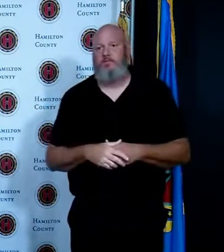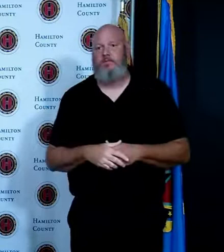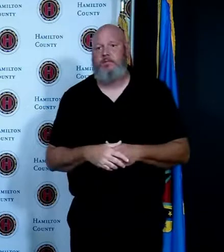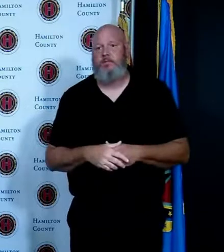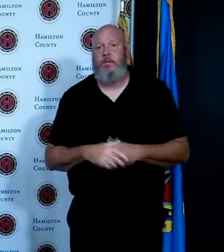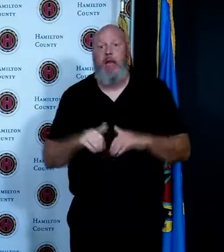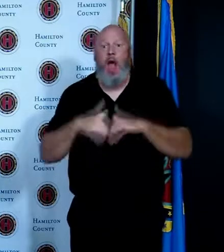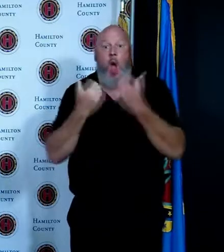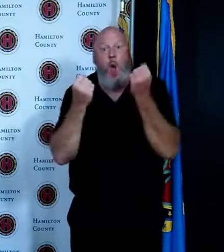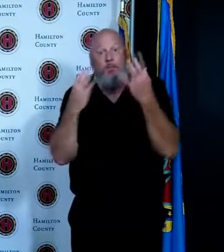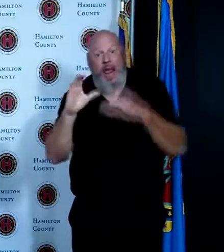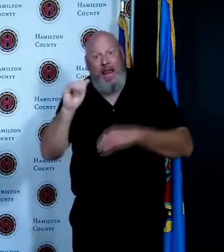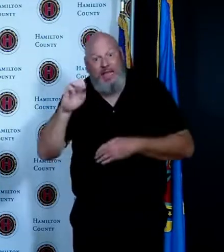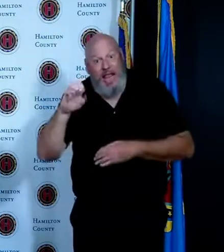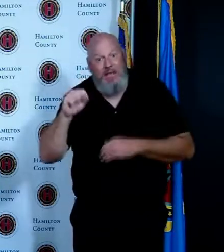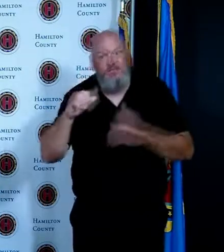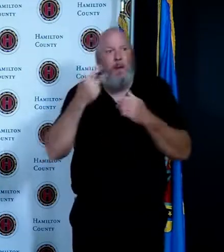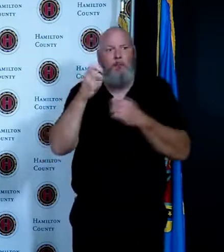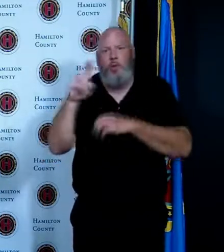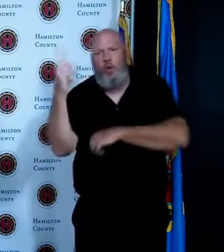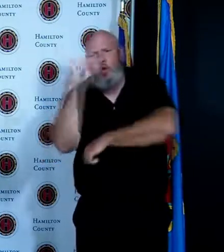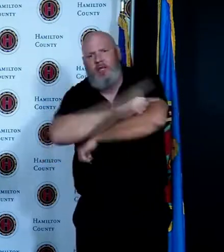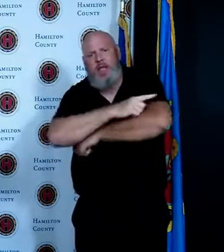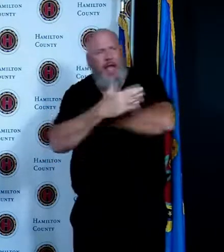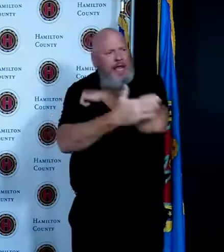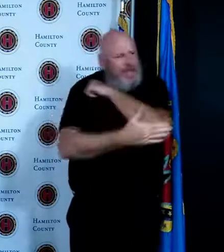seven-day trend line on there to help kind of smooth things out and make it